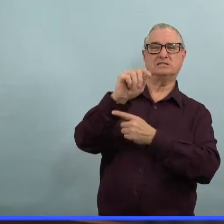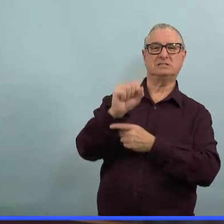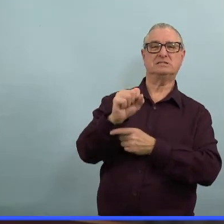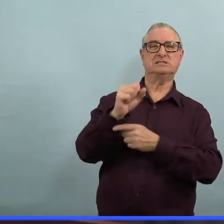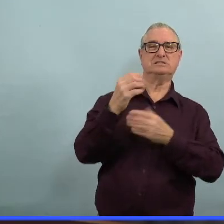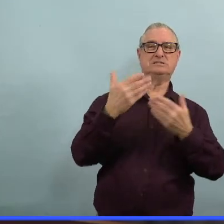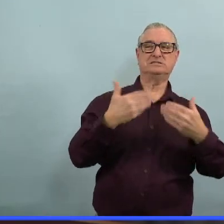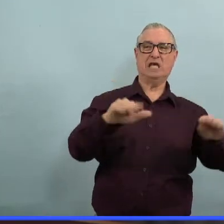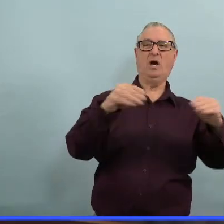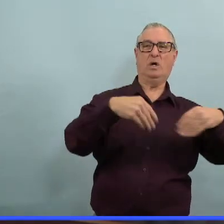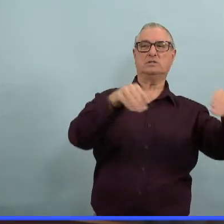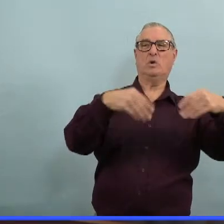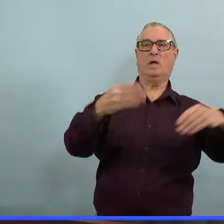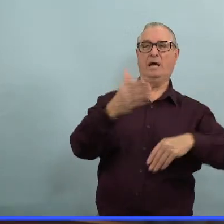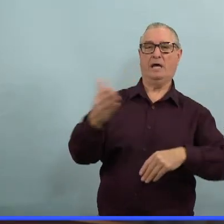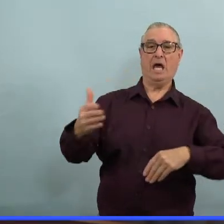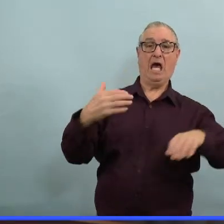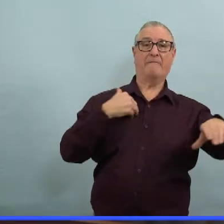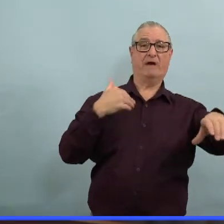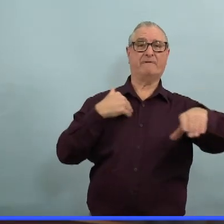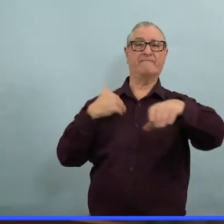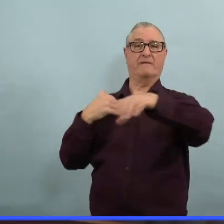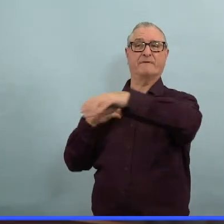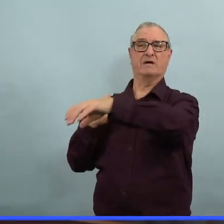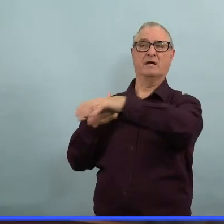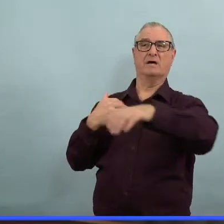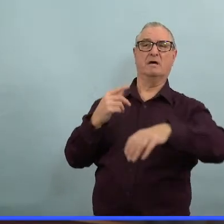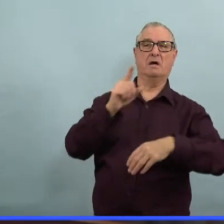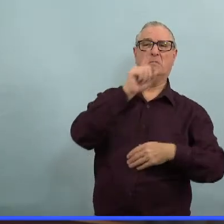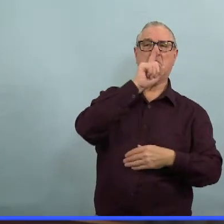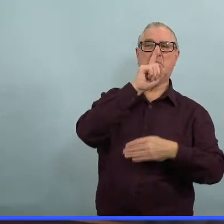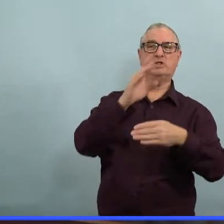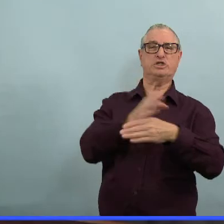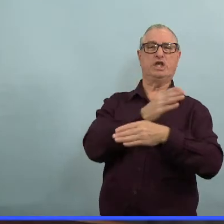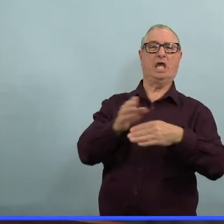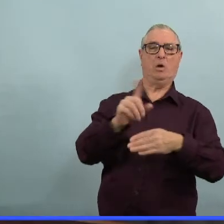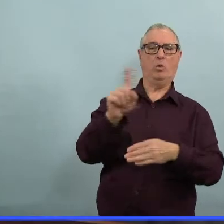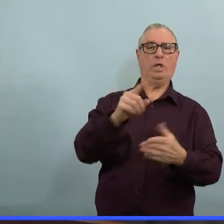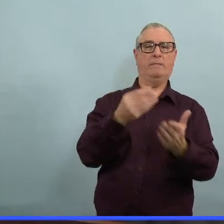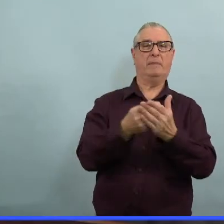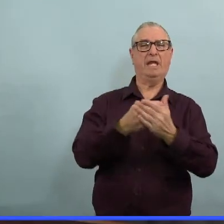uh so they were disposed of the you know and they were declared in my conflict of interest uh forms